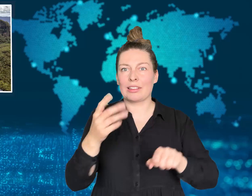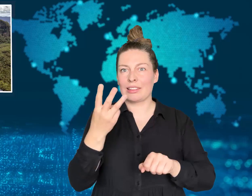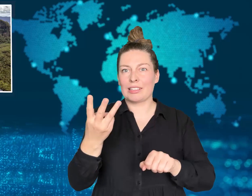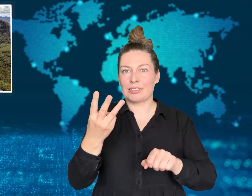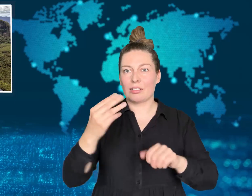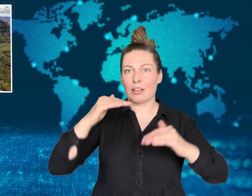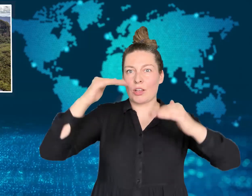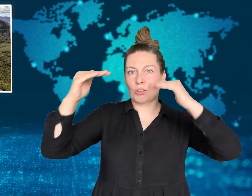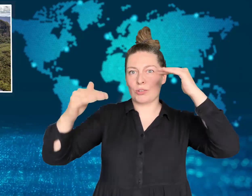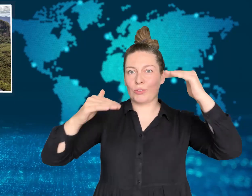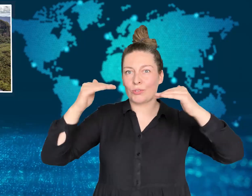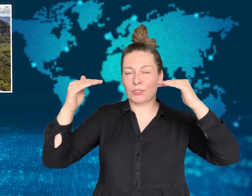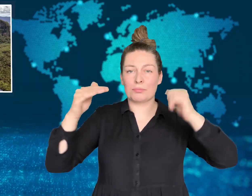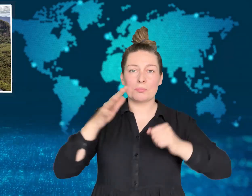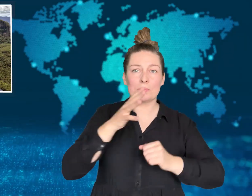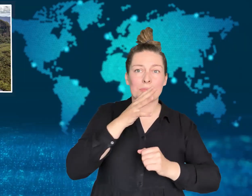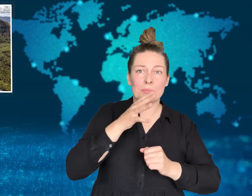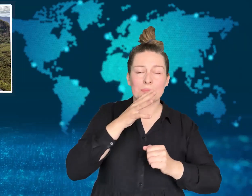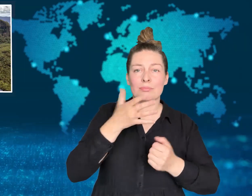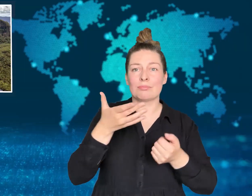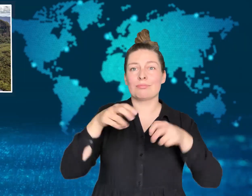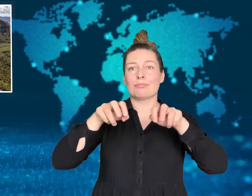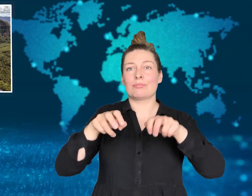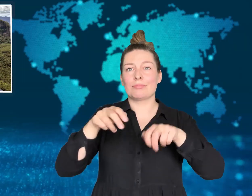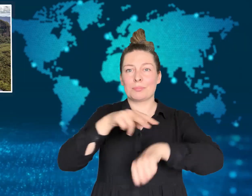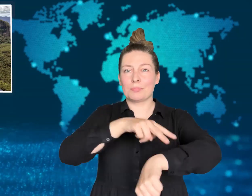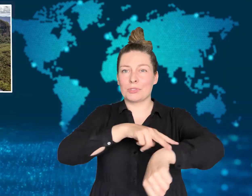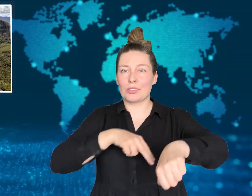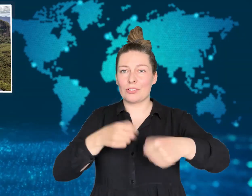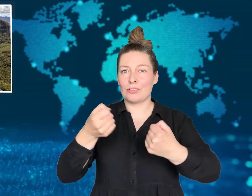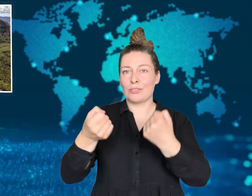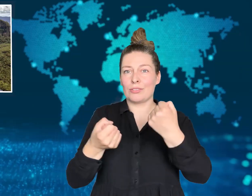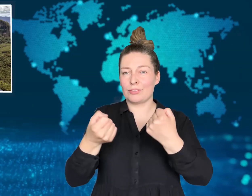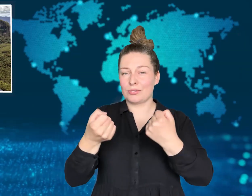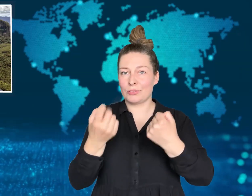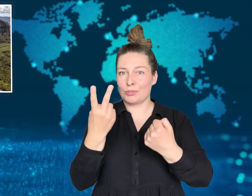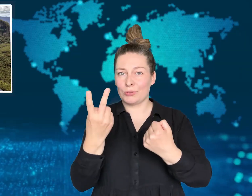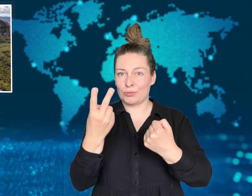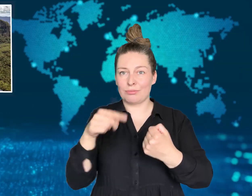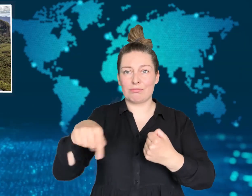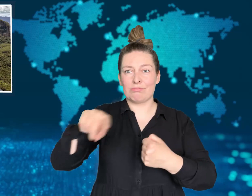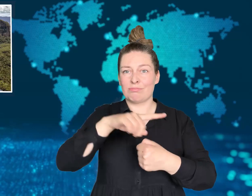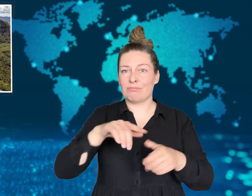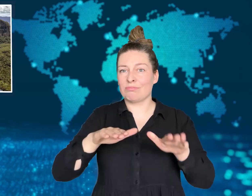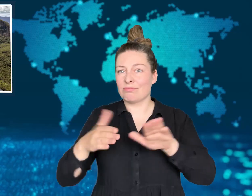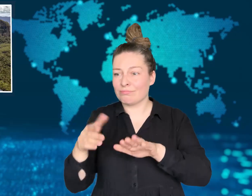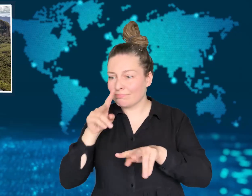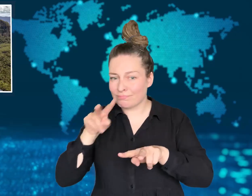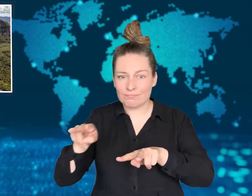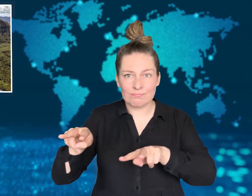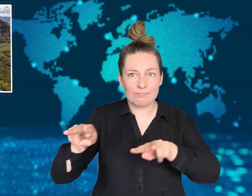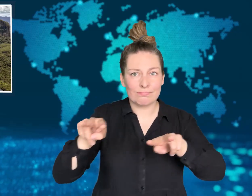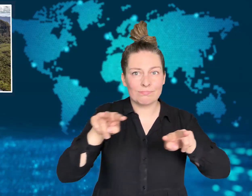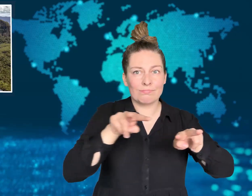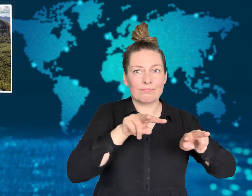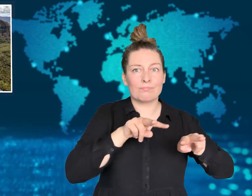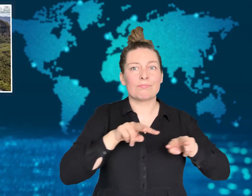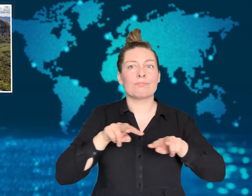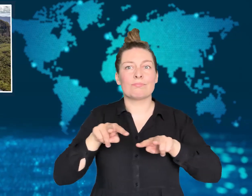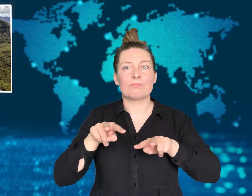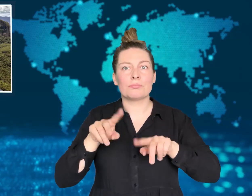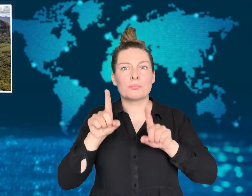Since the President of Colombia made the announcement about the children,